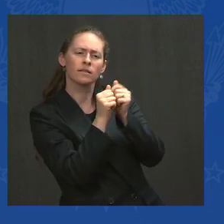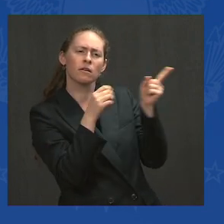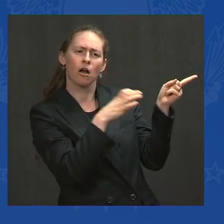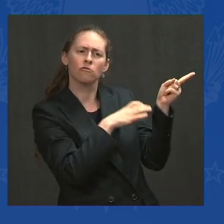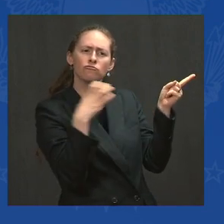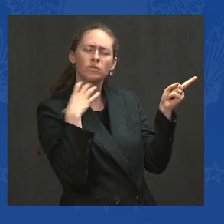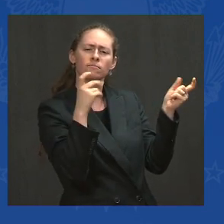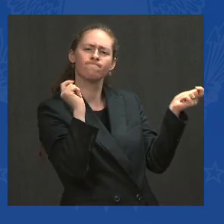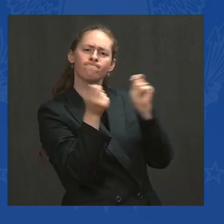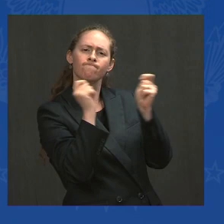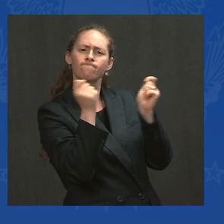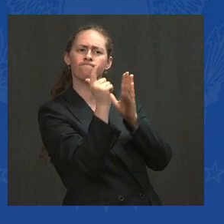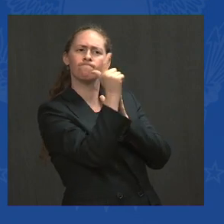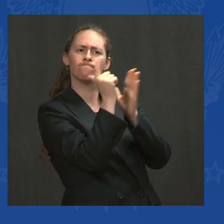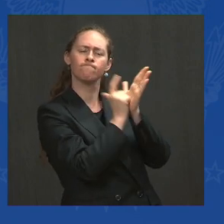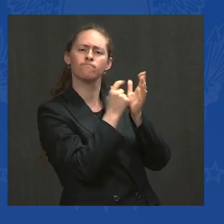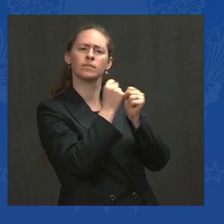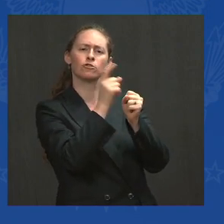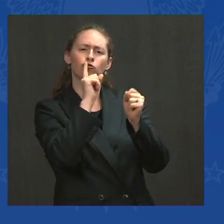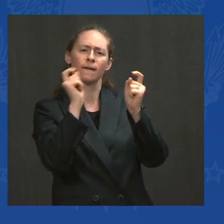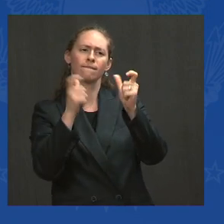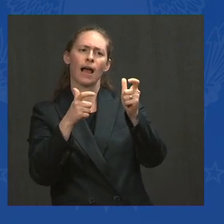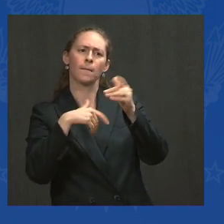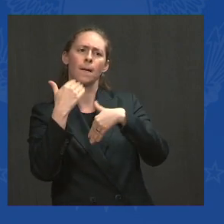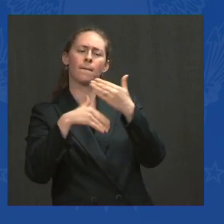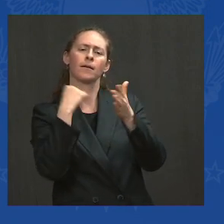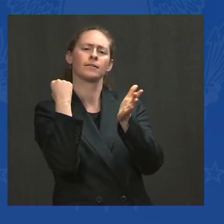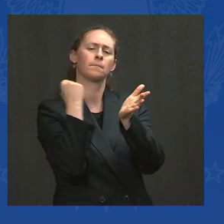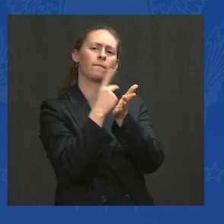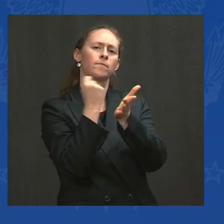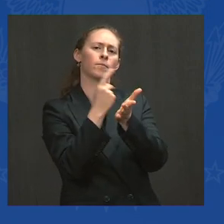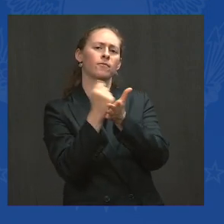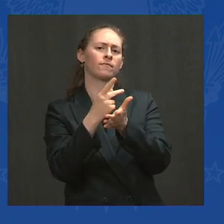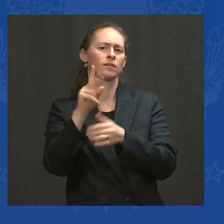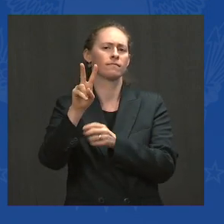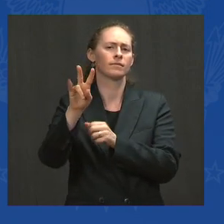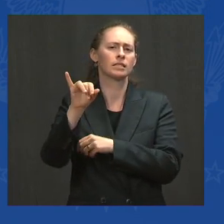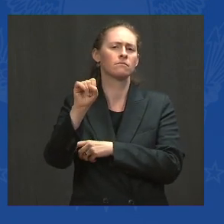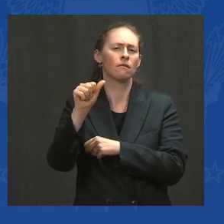the process of approving those visas. And those who have stood up for the operation to